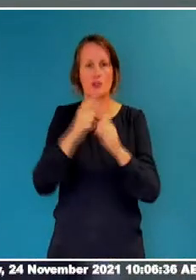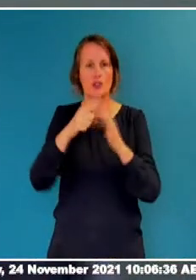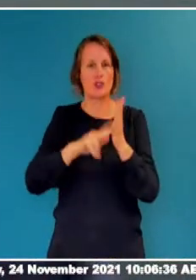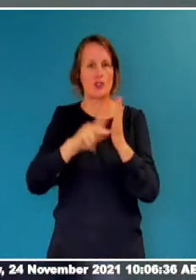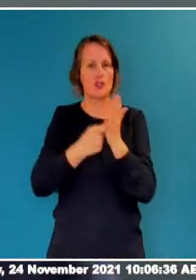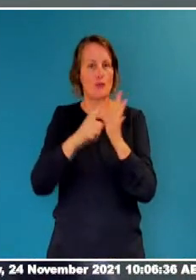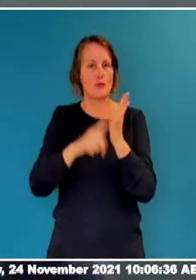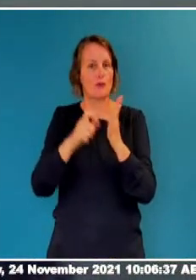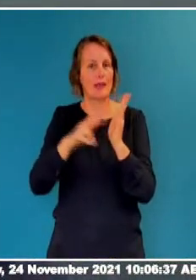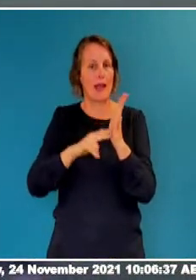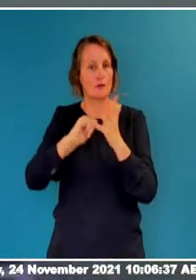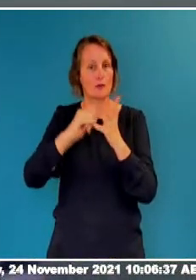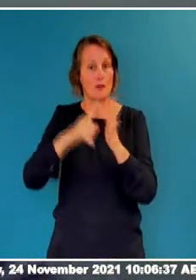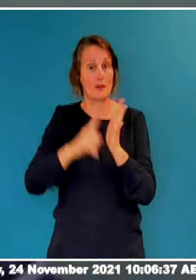Australia? MR CAWOOD: Correct.